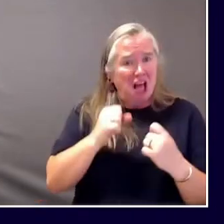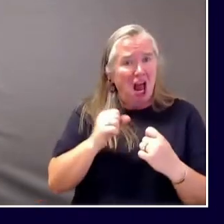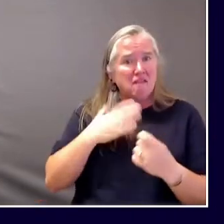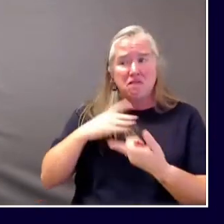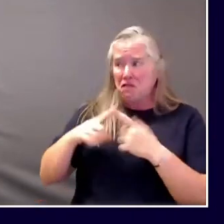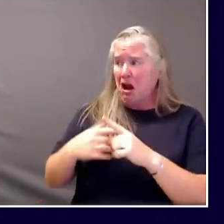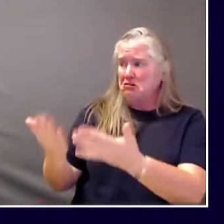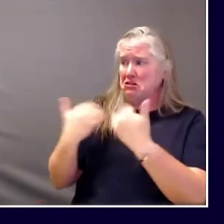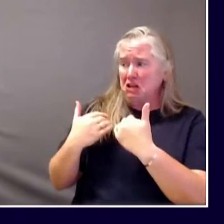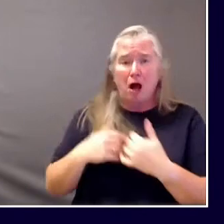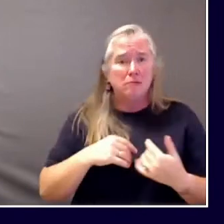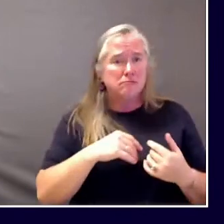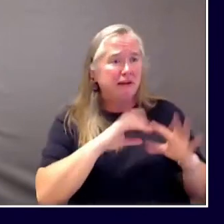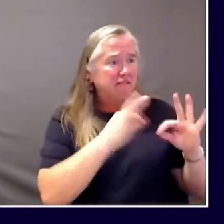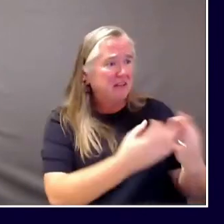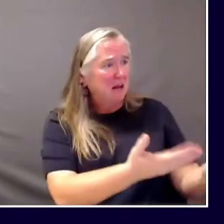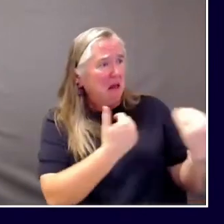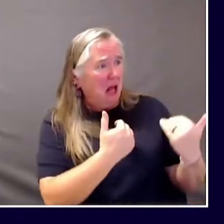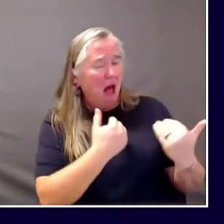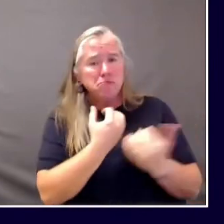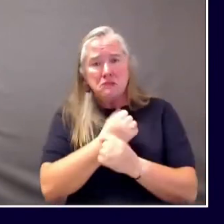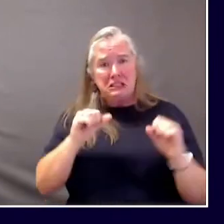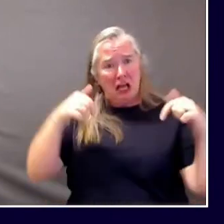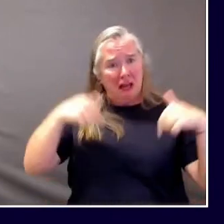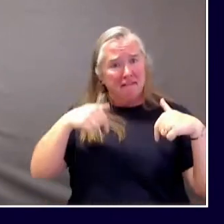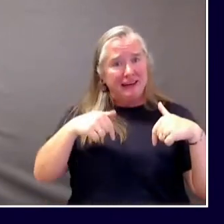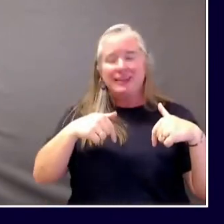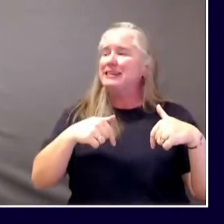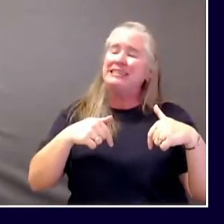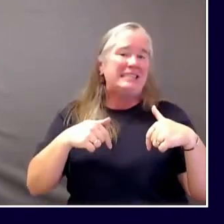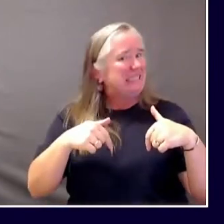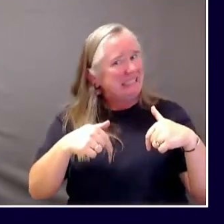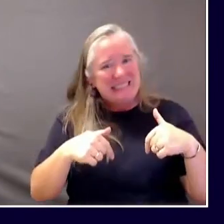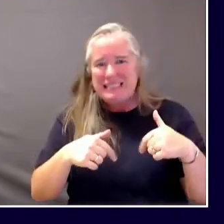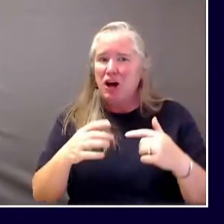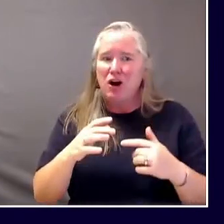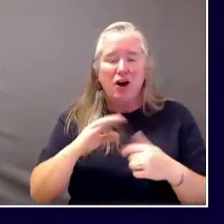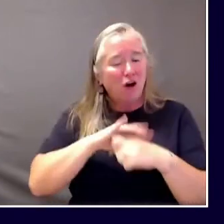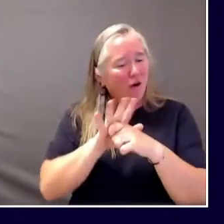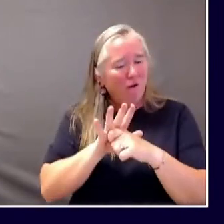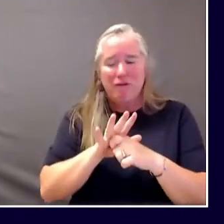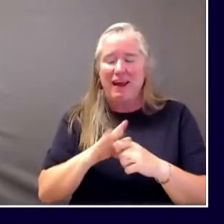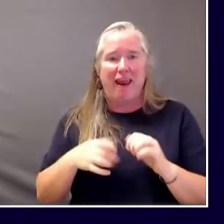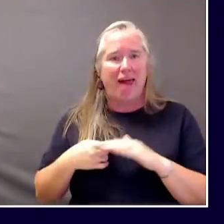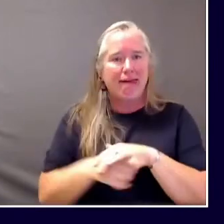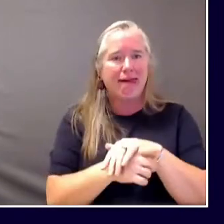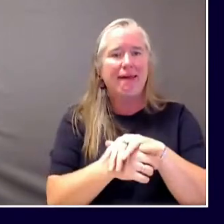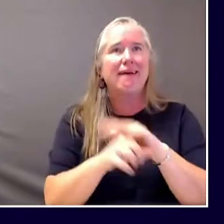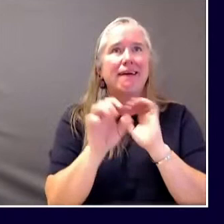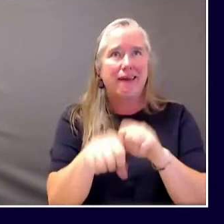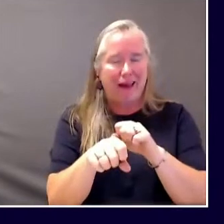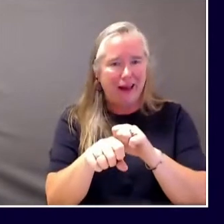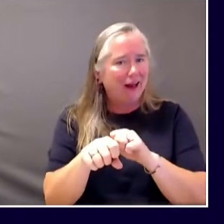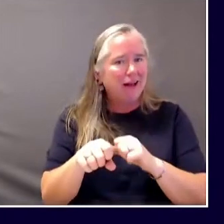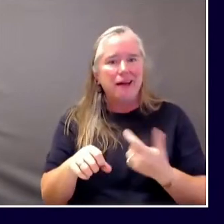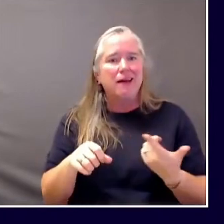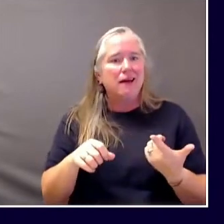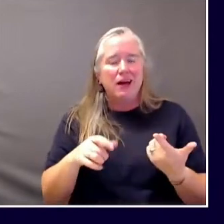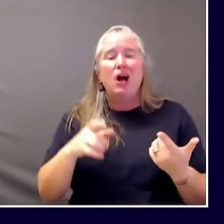it's just as important as ever to take the same steps you might take if you were elsewhere at a